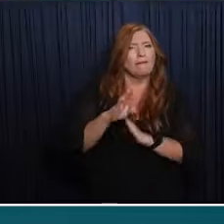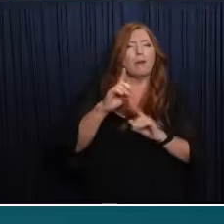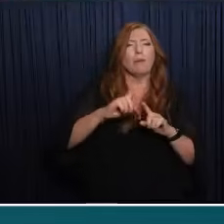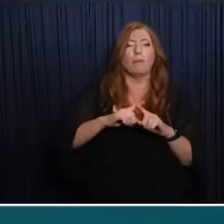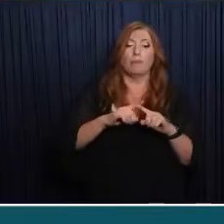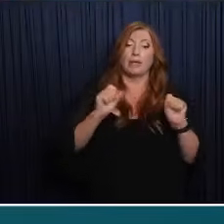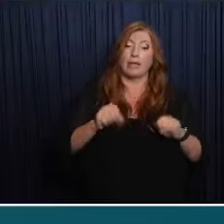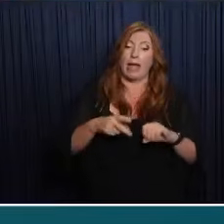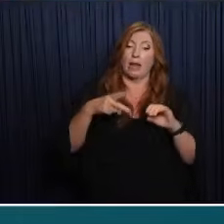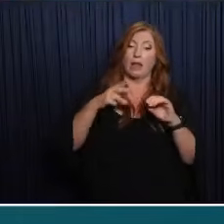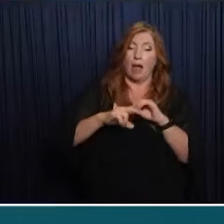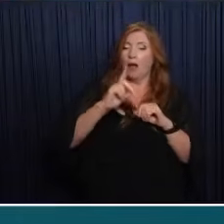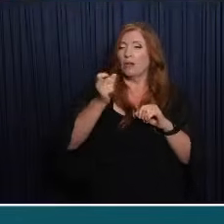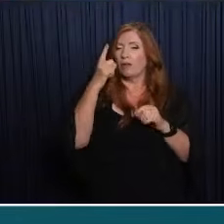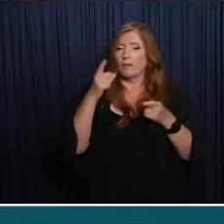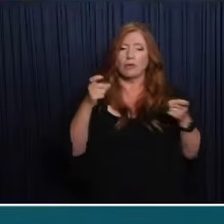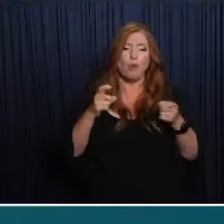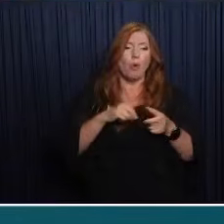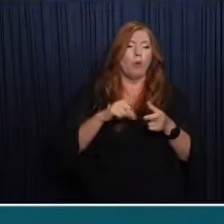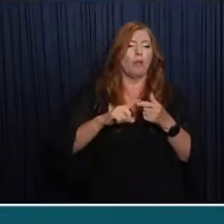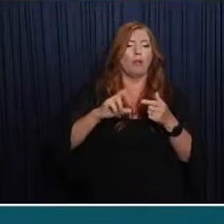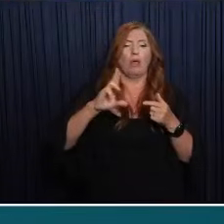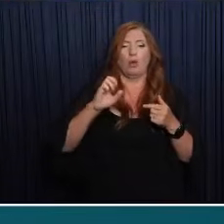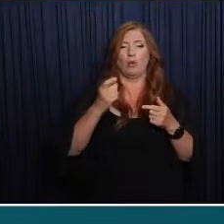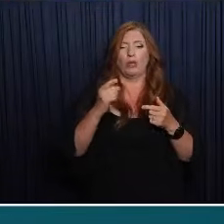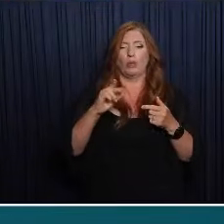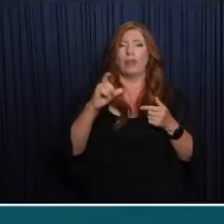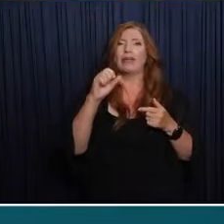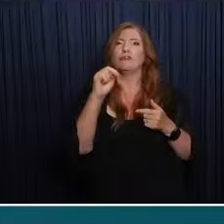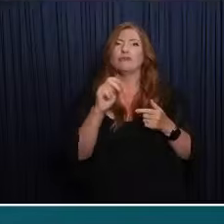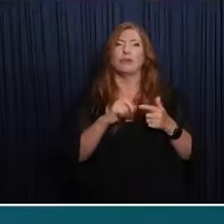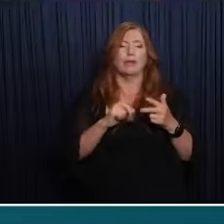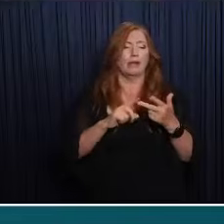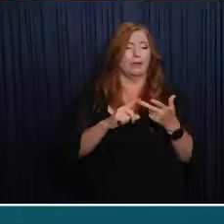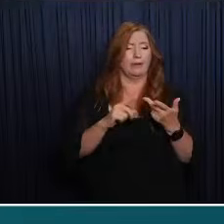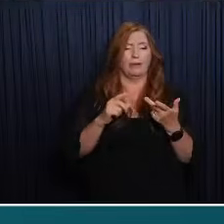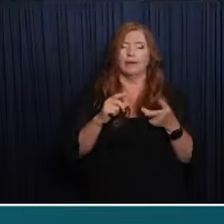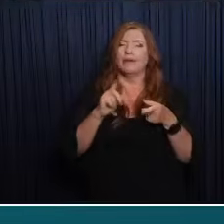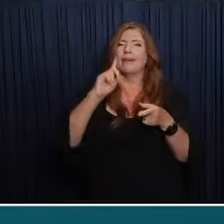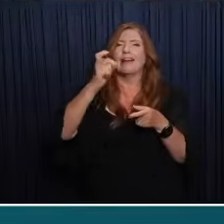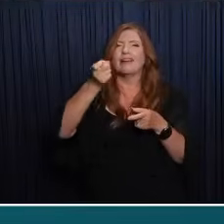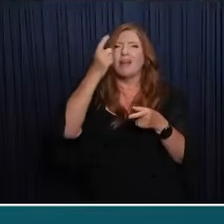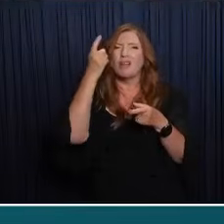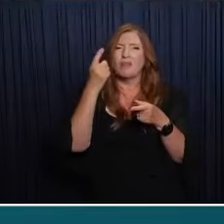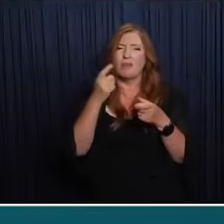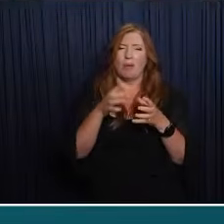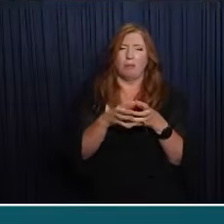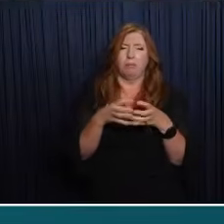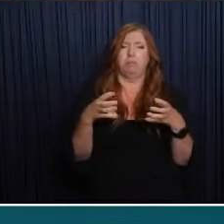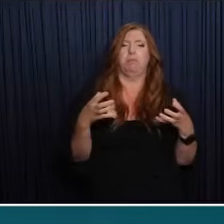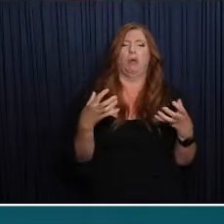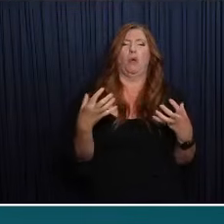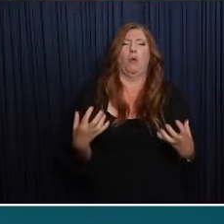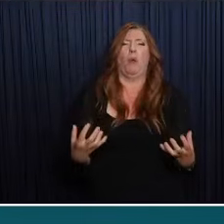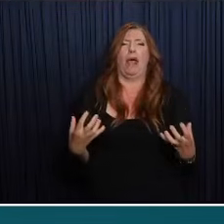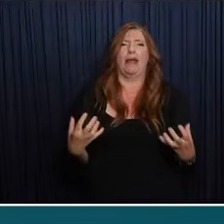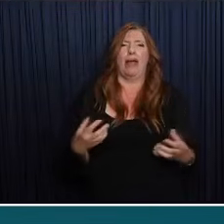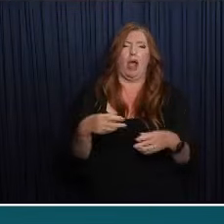THROUGH FAIR MARKET COMPETITION. WE CAN CUT THE RED TAPE, THE